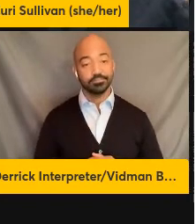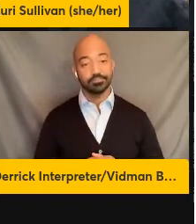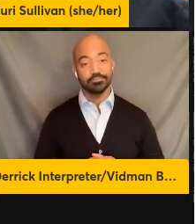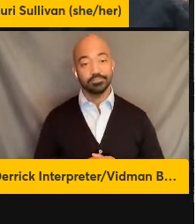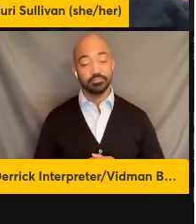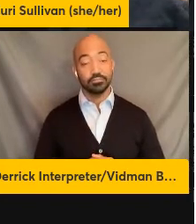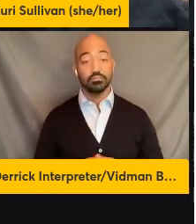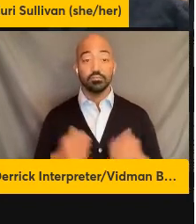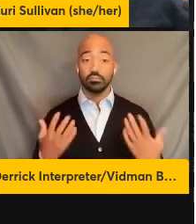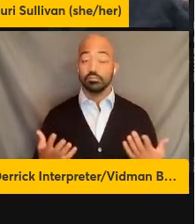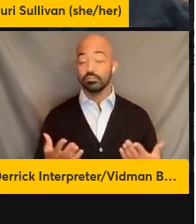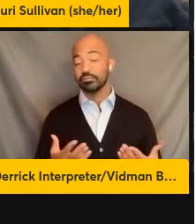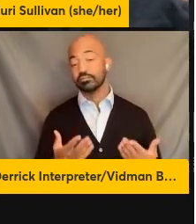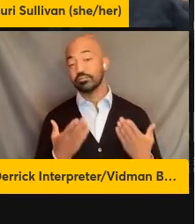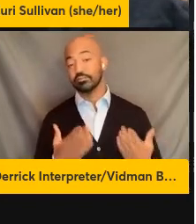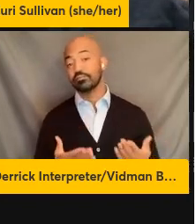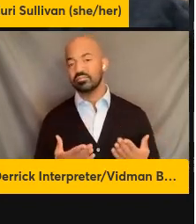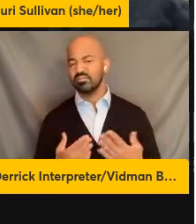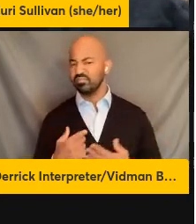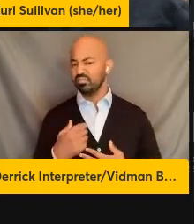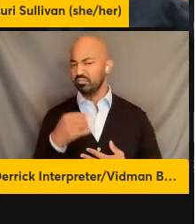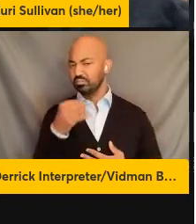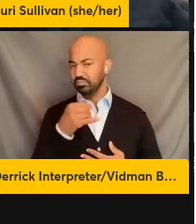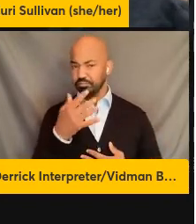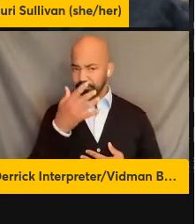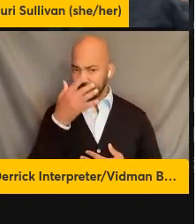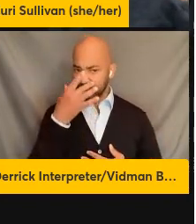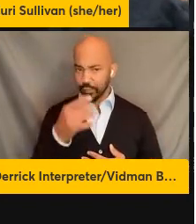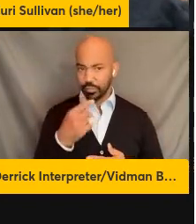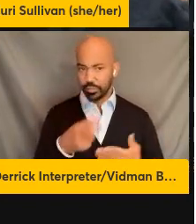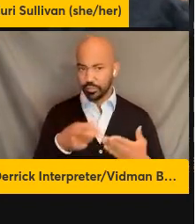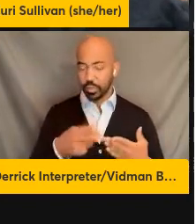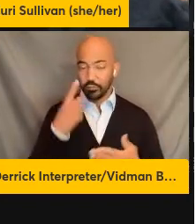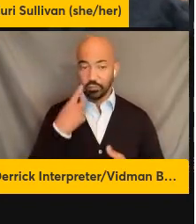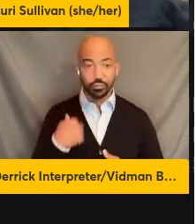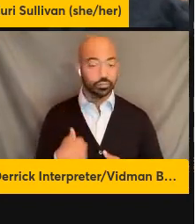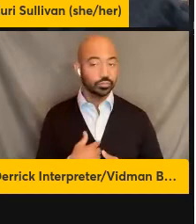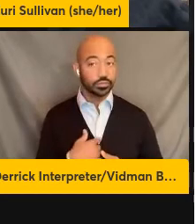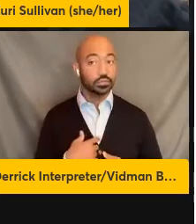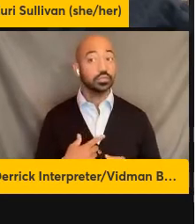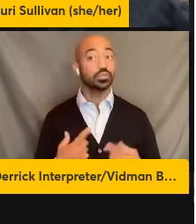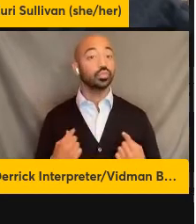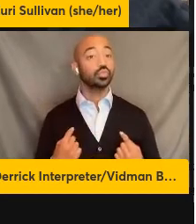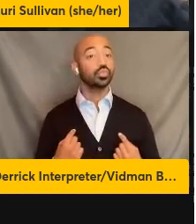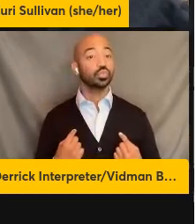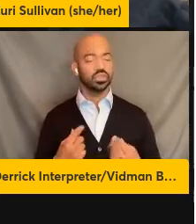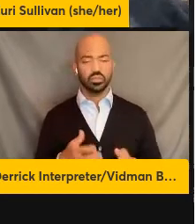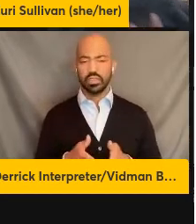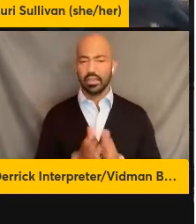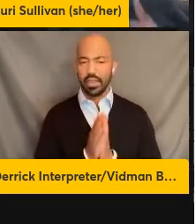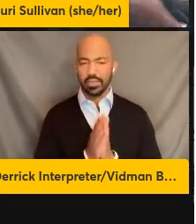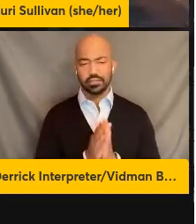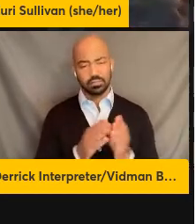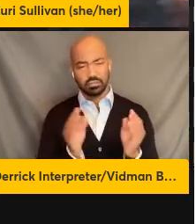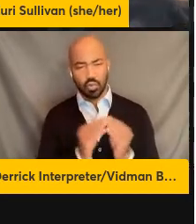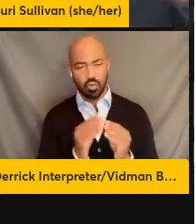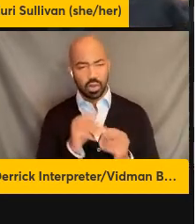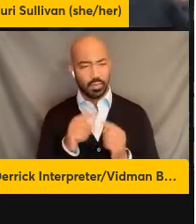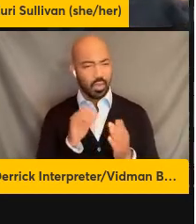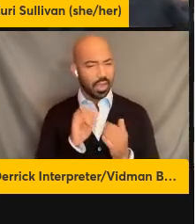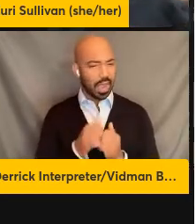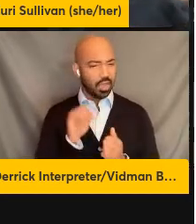And so this was a really interesting result for us. And so we went on to ask more about how this might be regulated at the